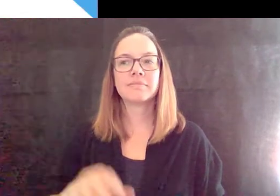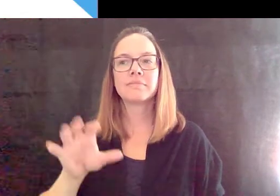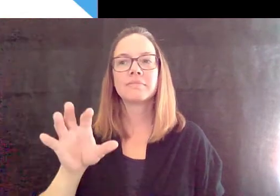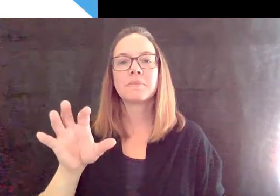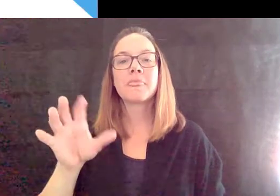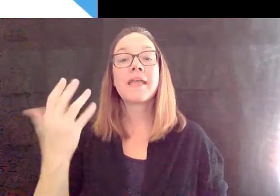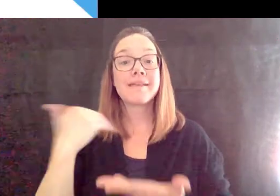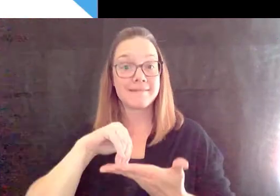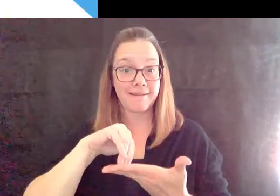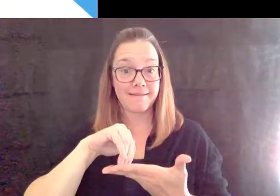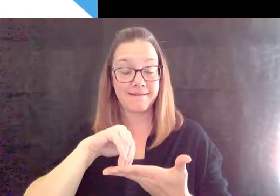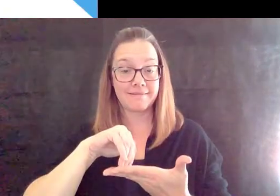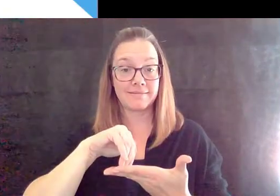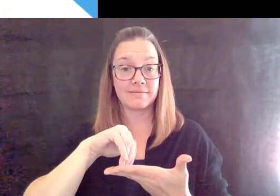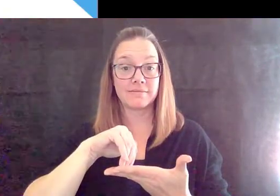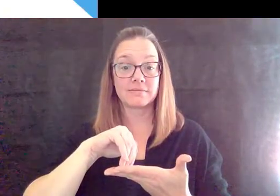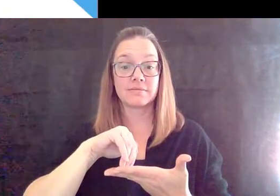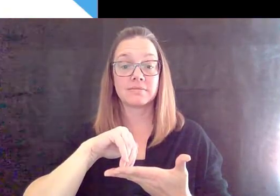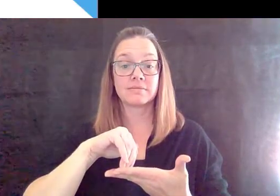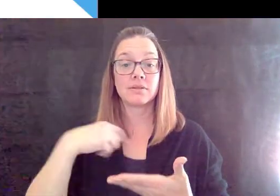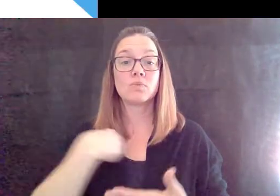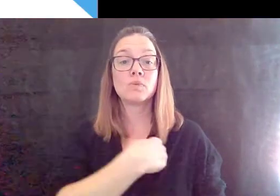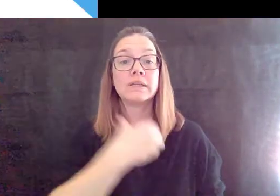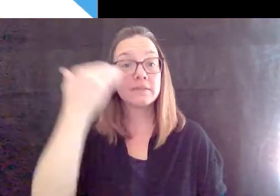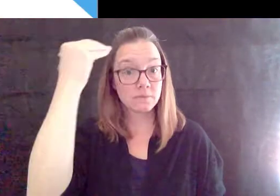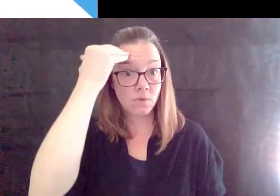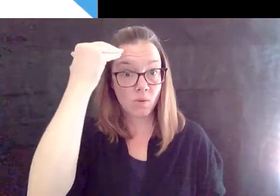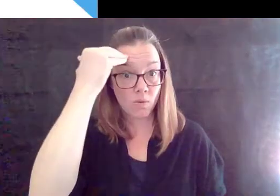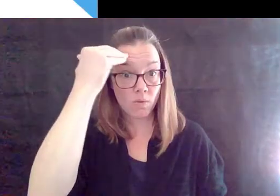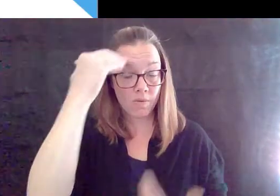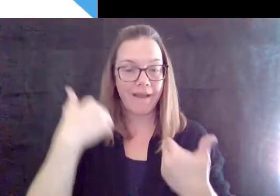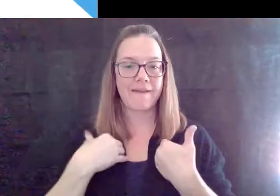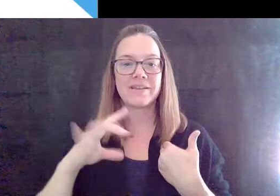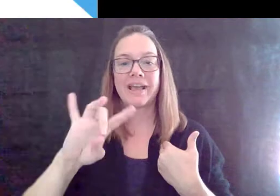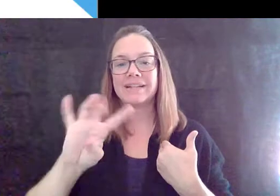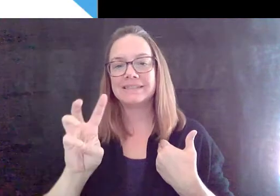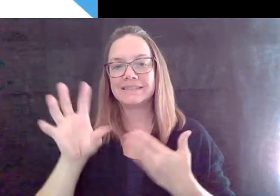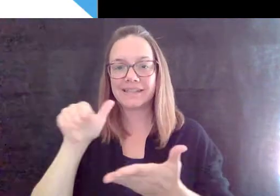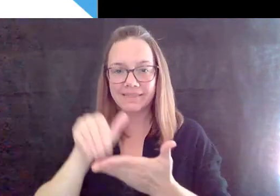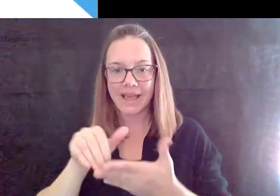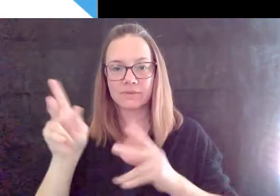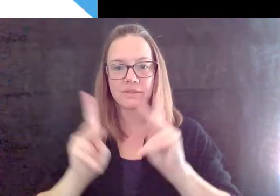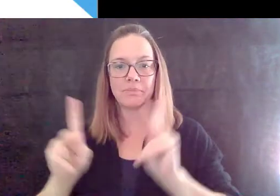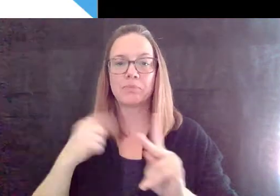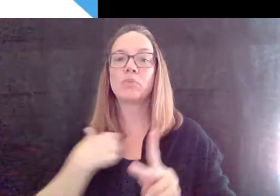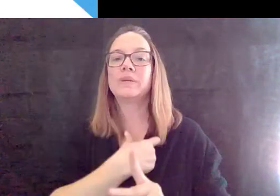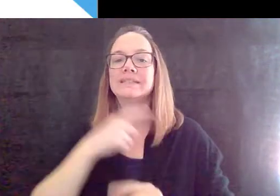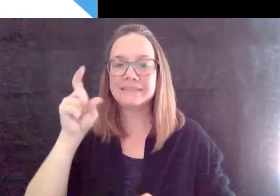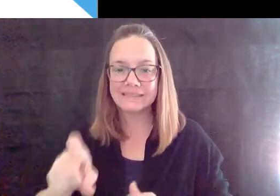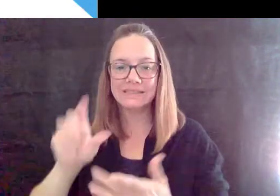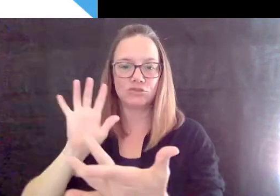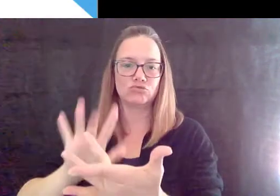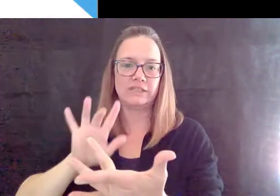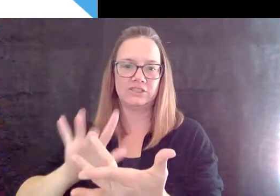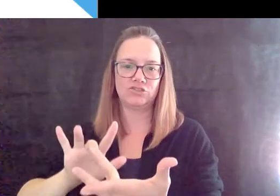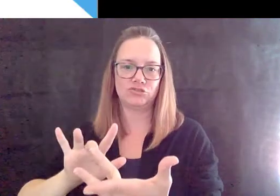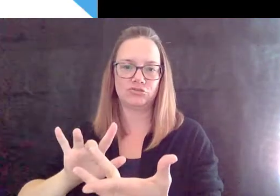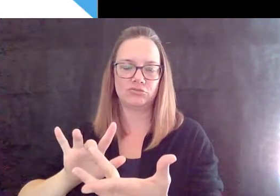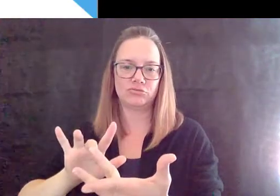So, again, you know, we know that there are 86,000 people in Denver we need to reach.